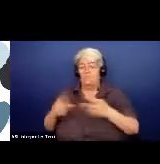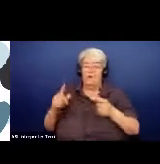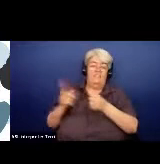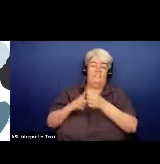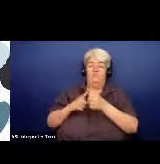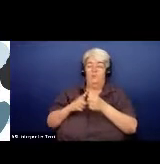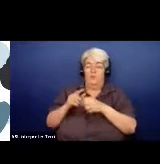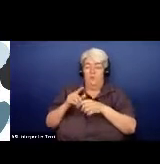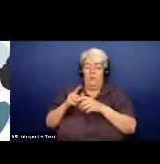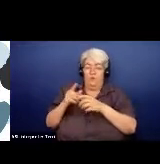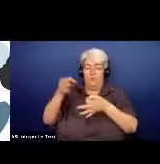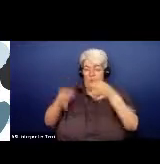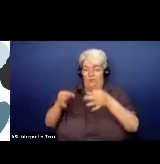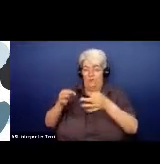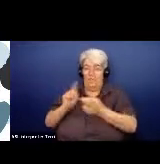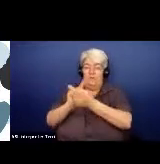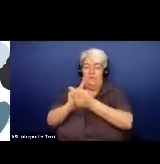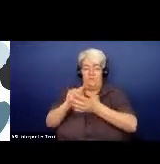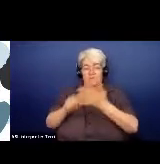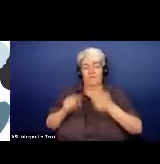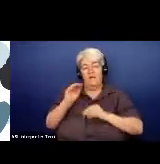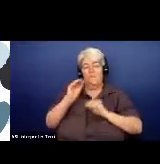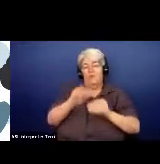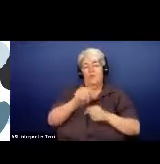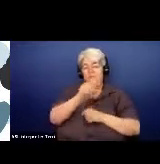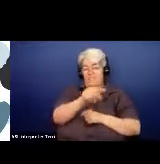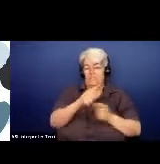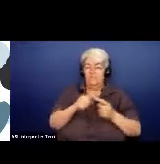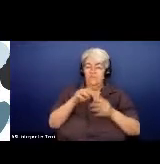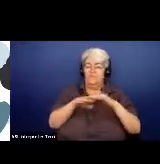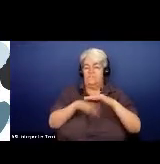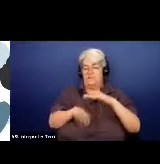put it in here to give us a baseline.